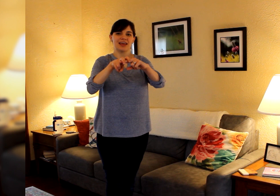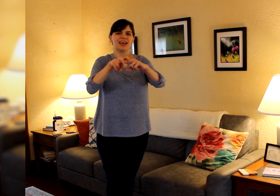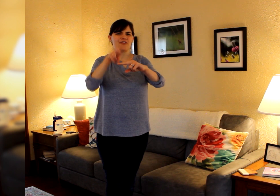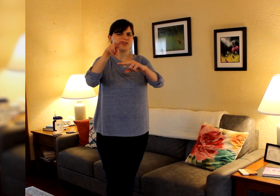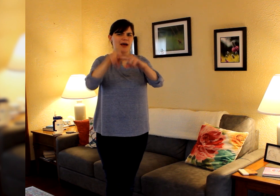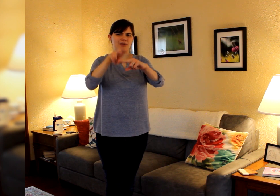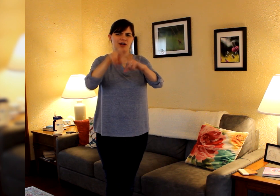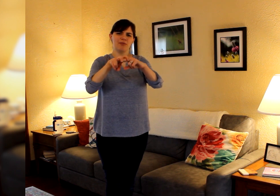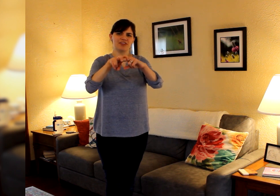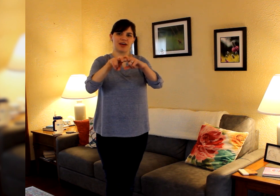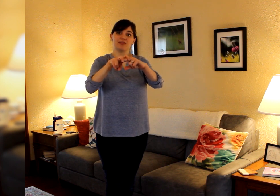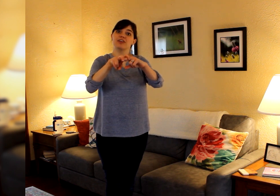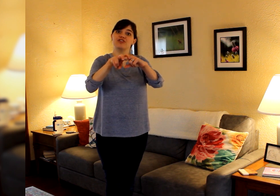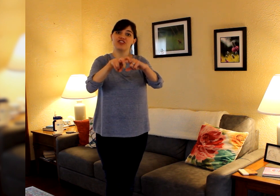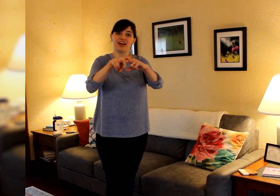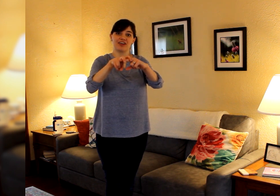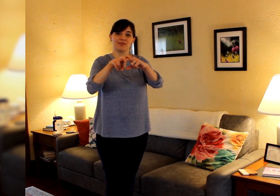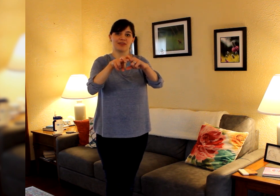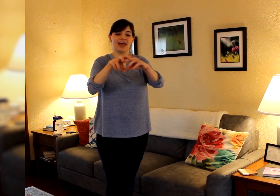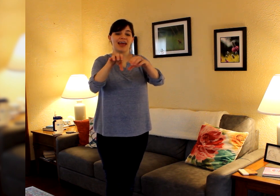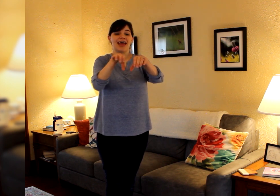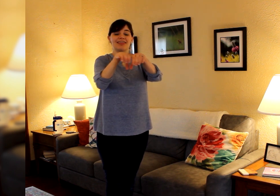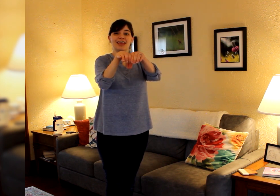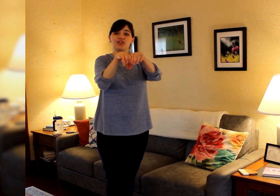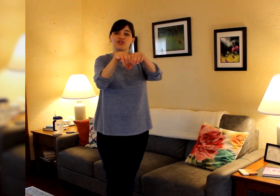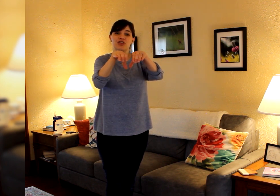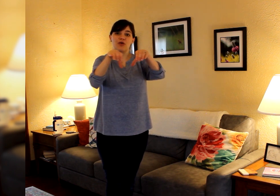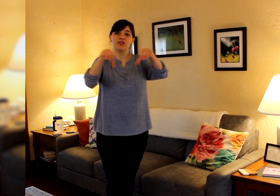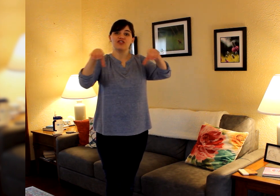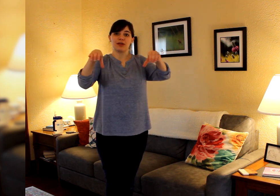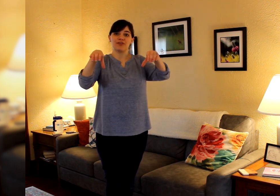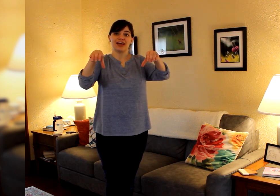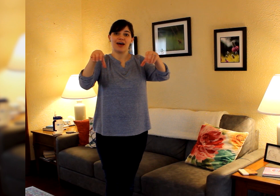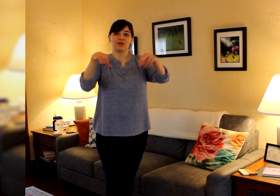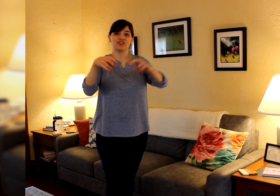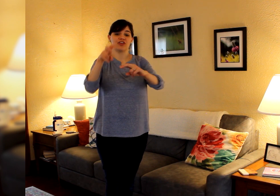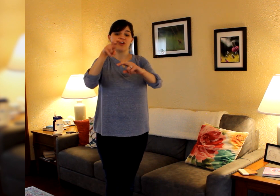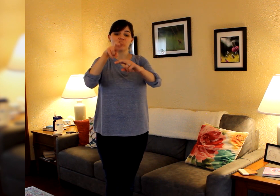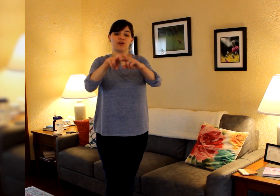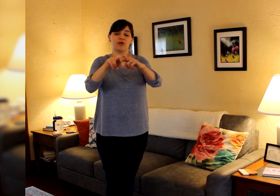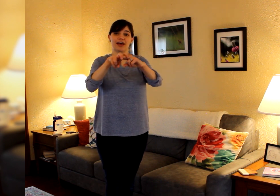you tap it a couple times, it's chair. And then you show the shape of a couch. So a